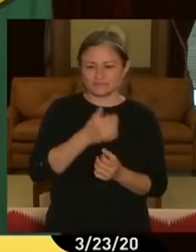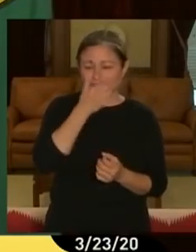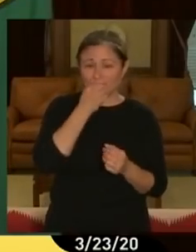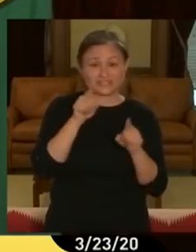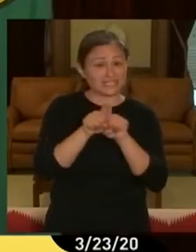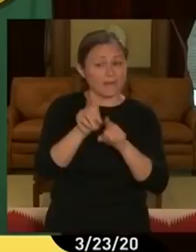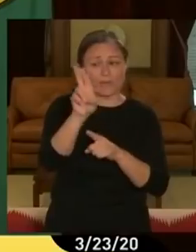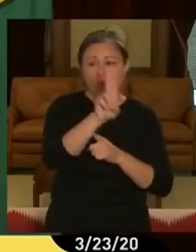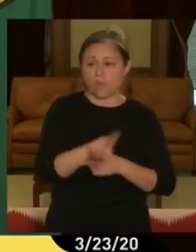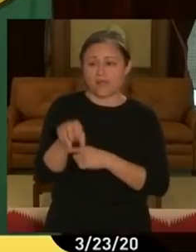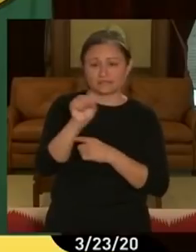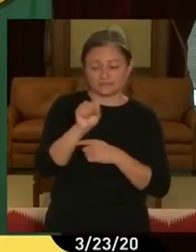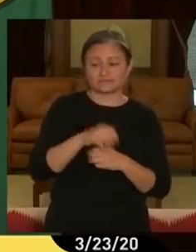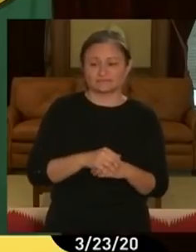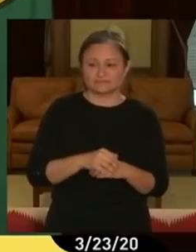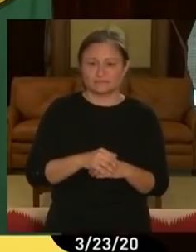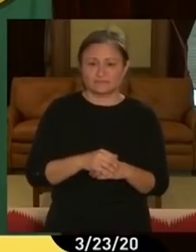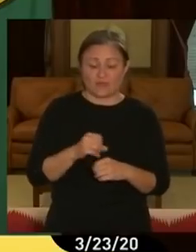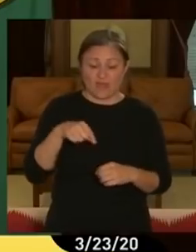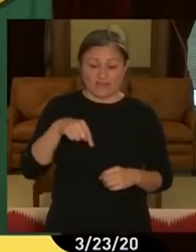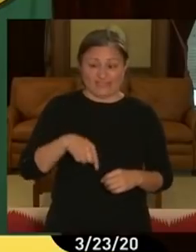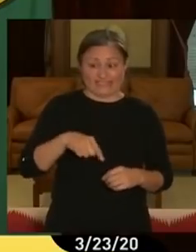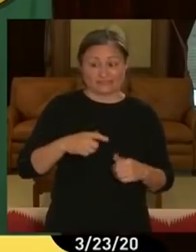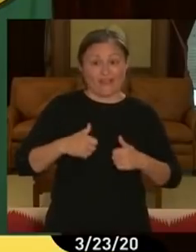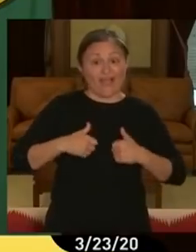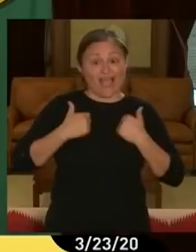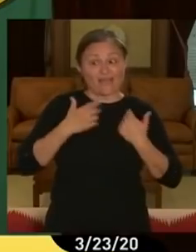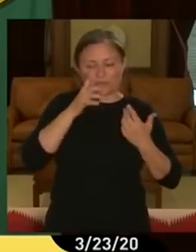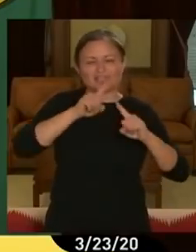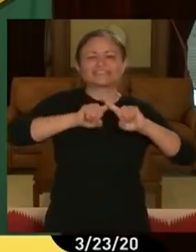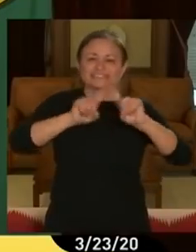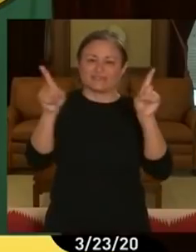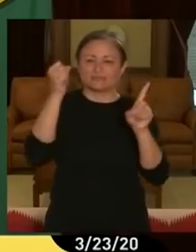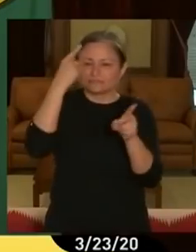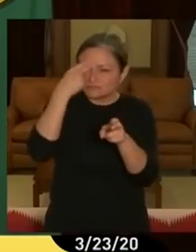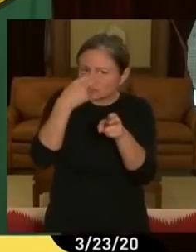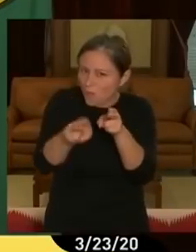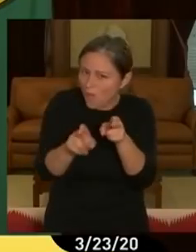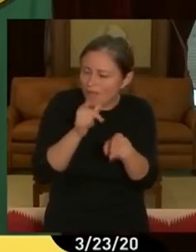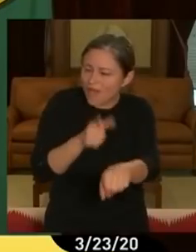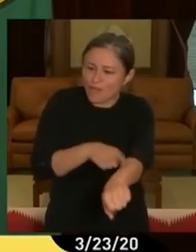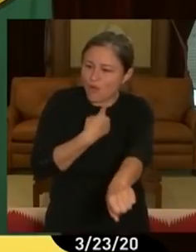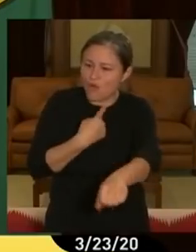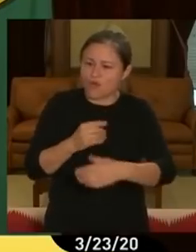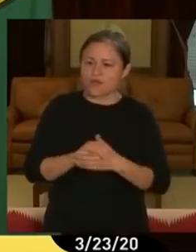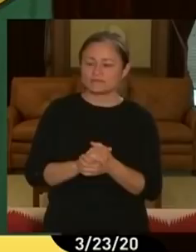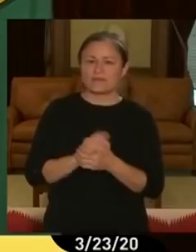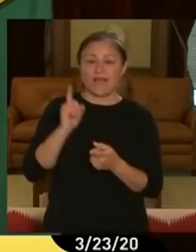WE NEED THIS NOW IN OUR NATION. BECAUSE LIFE WILL BE DIFFERENT